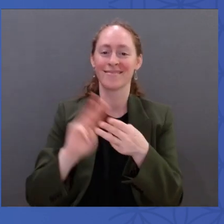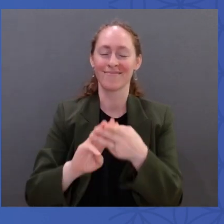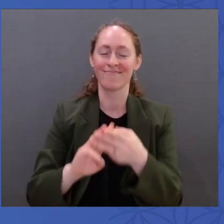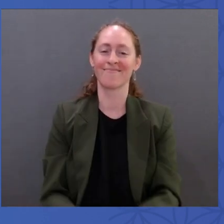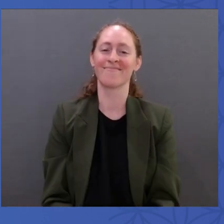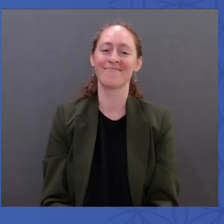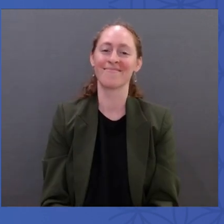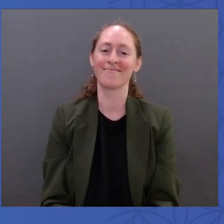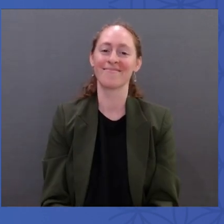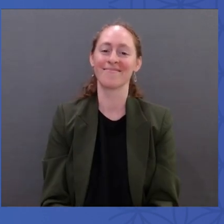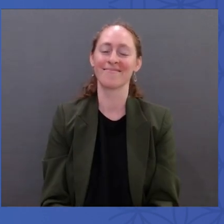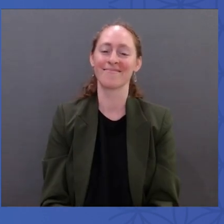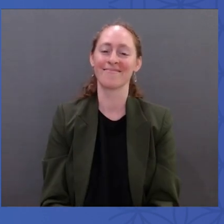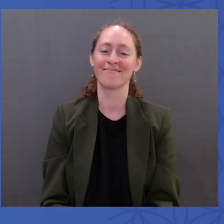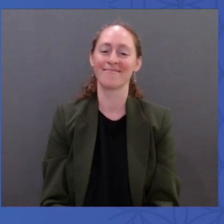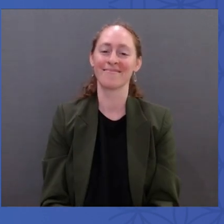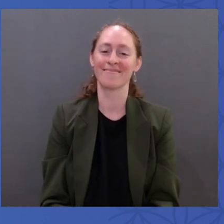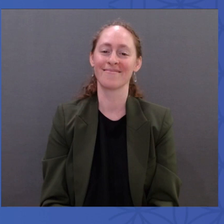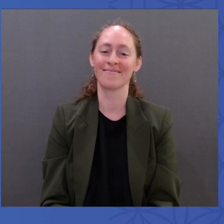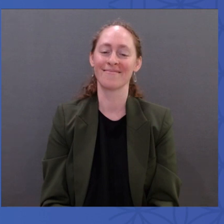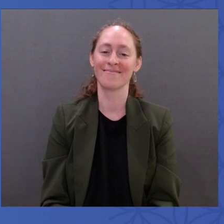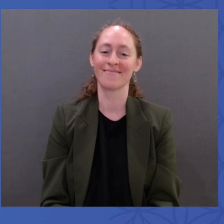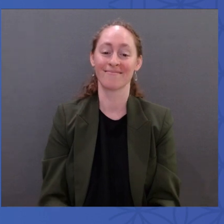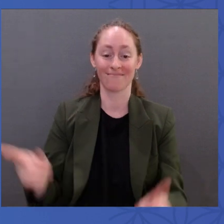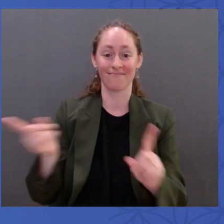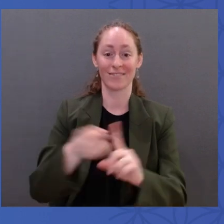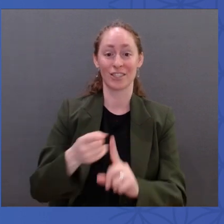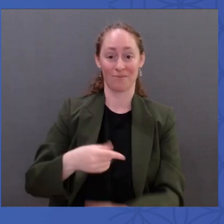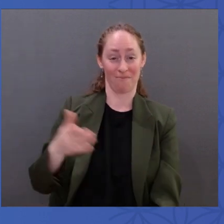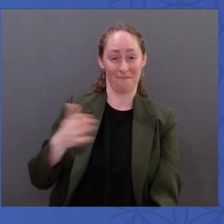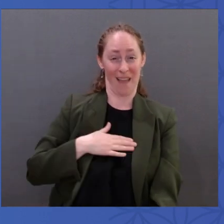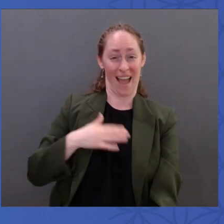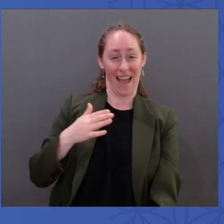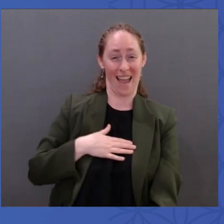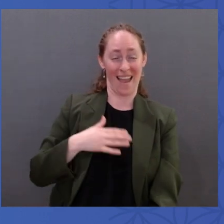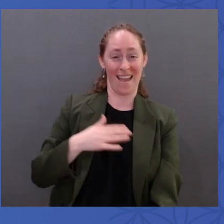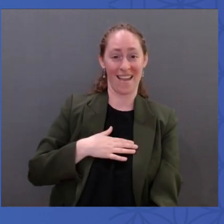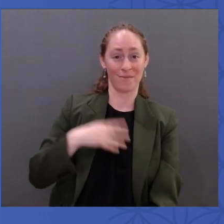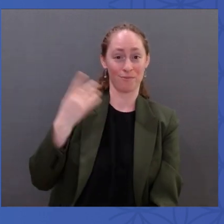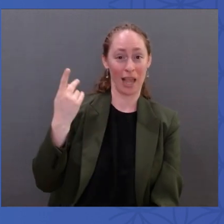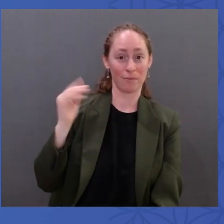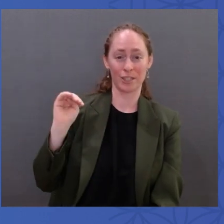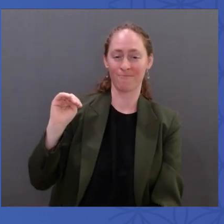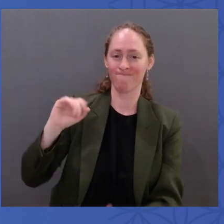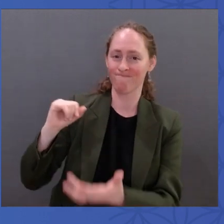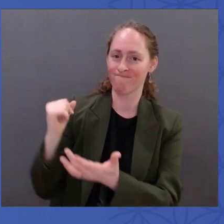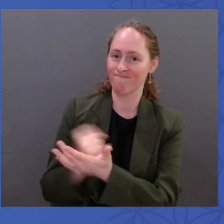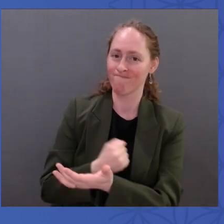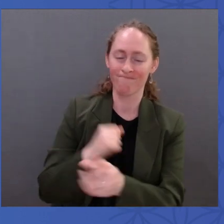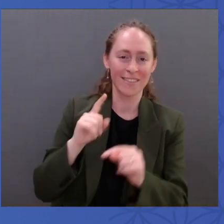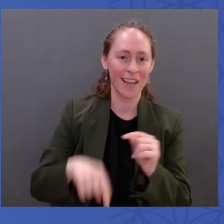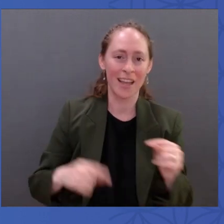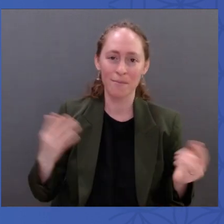for being unable to participate in this auspicious launch as he is on his way to Japan.